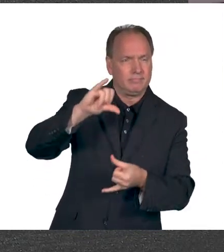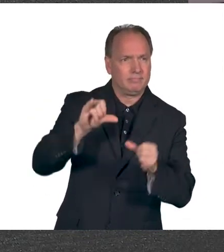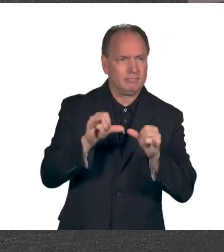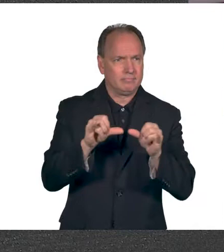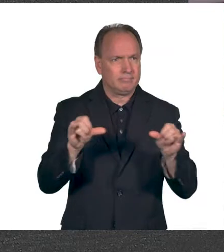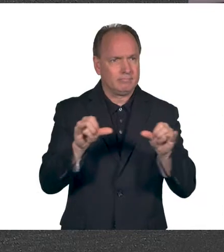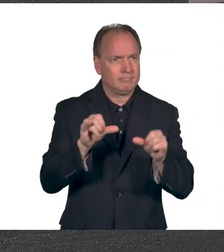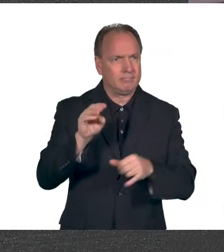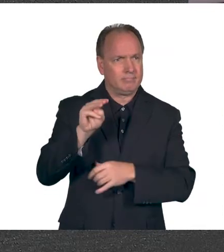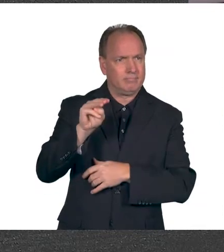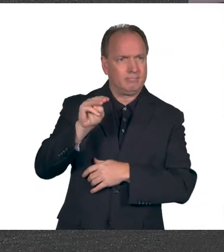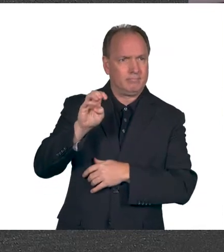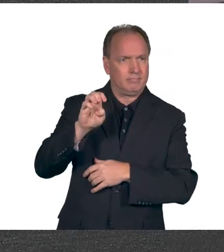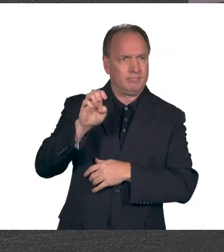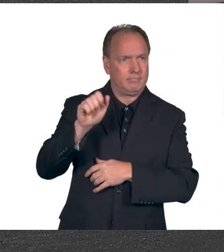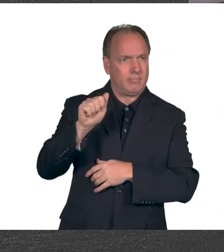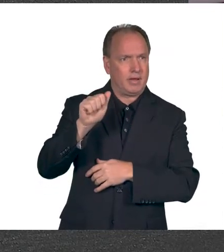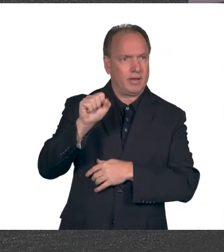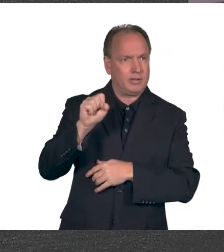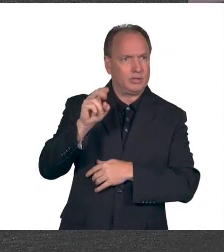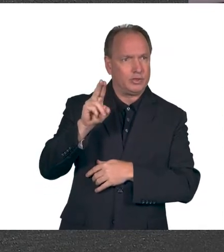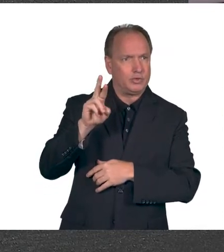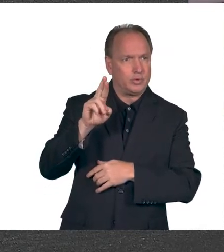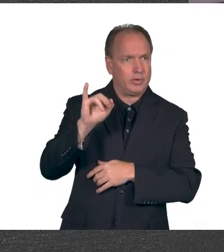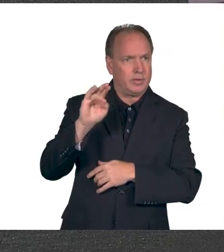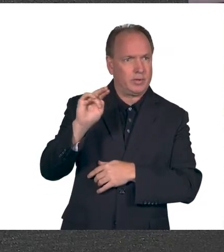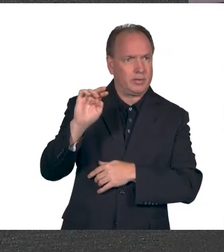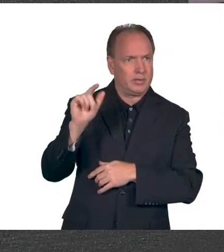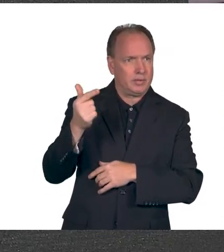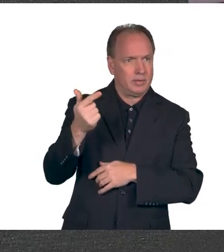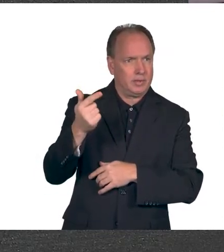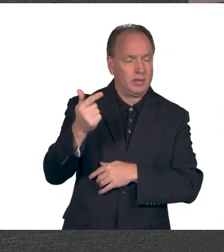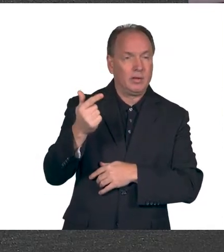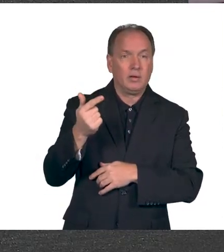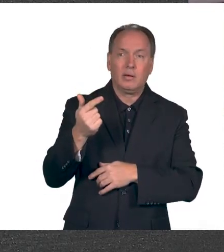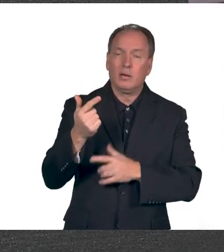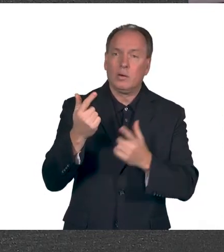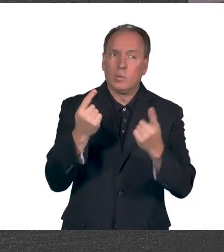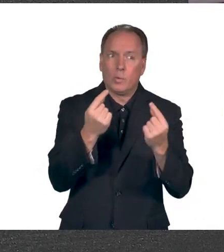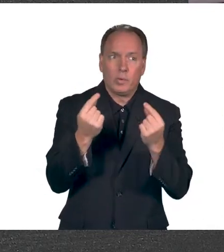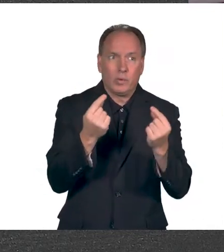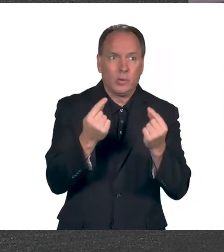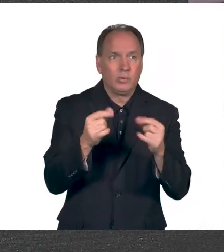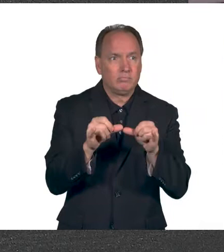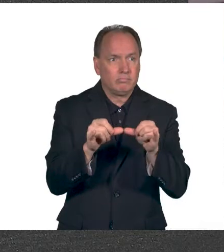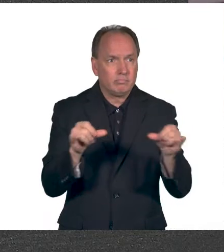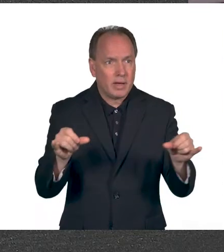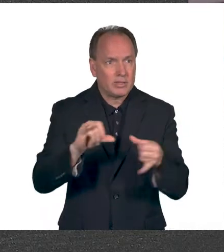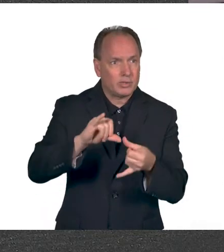Measuring is something that we do when we want to compare two or more things.